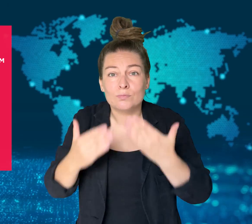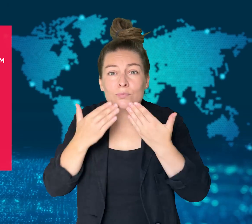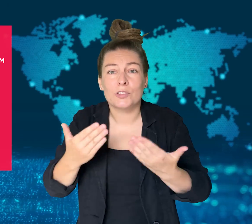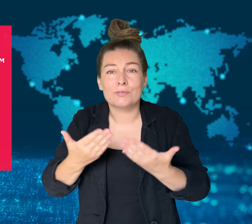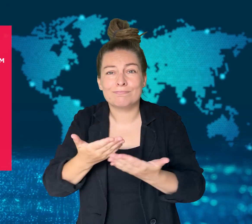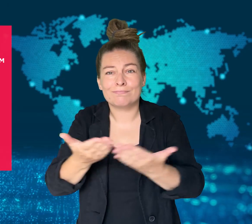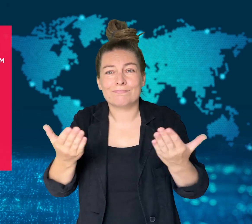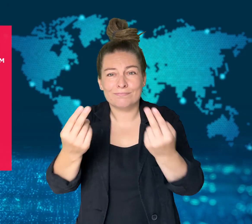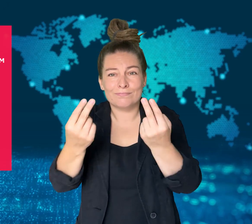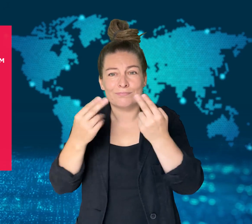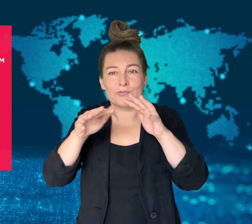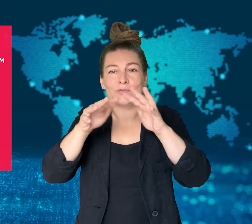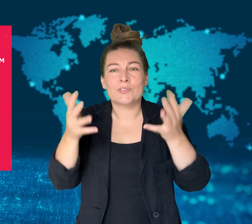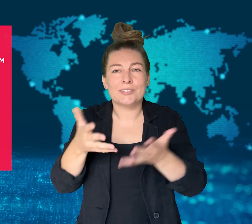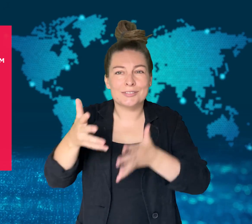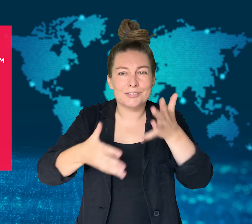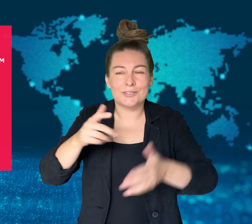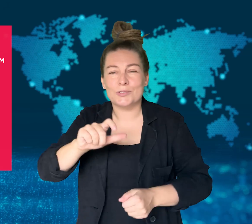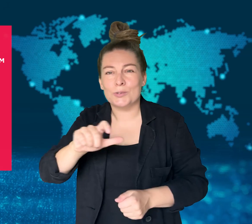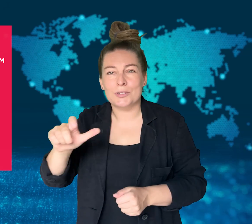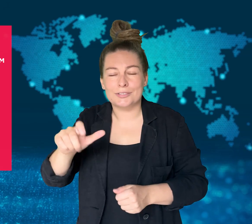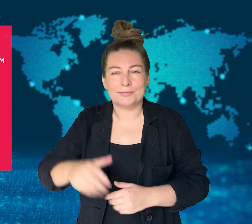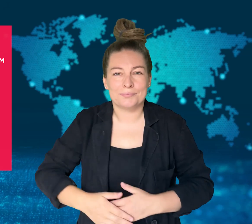Thank you for watching WorldSign Week.